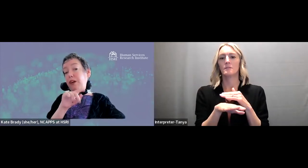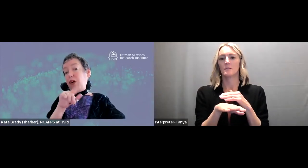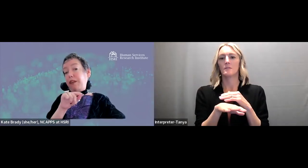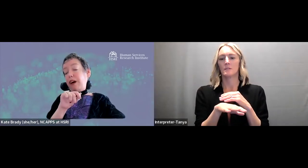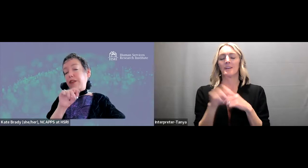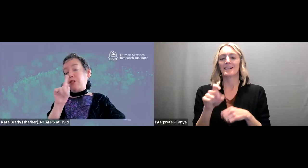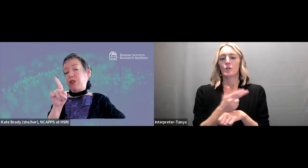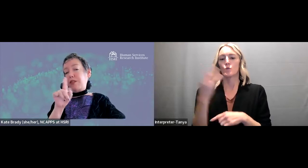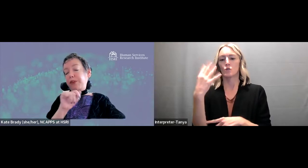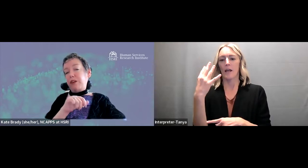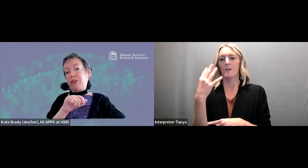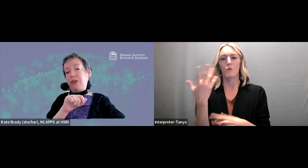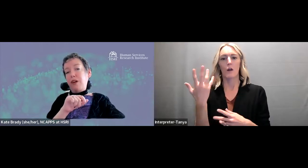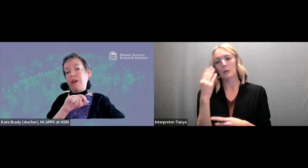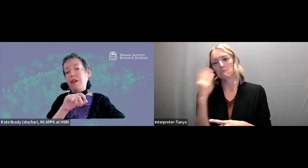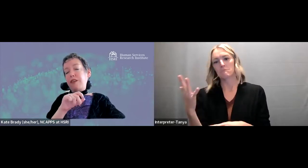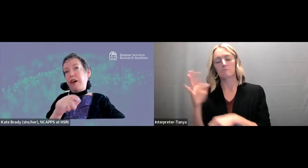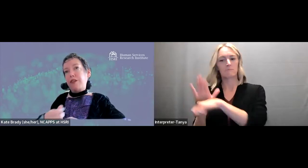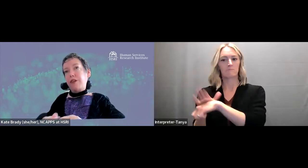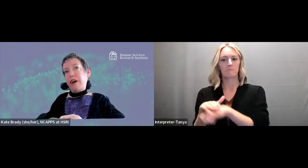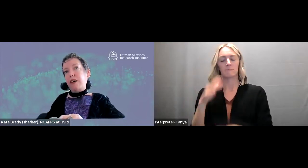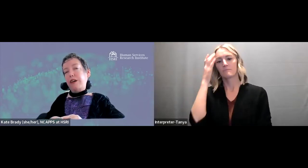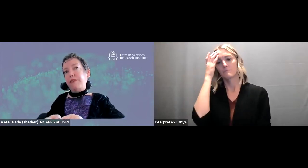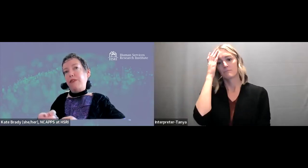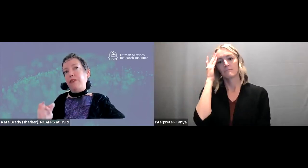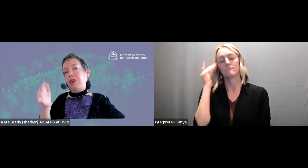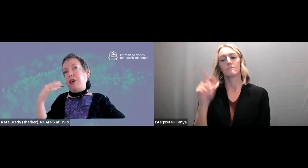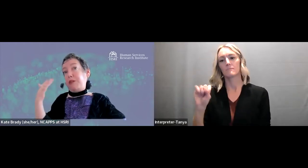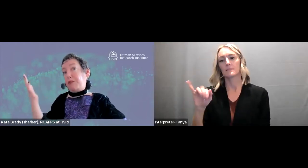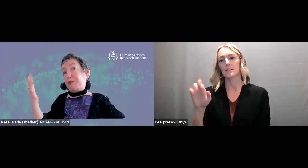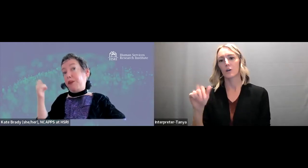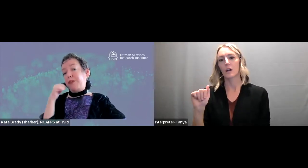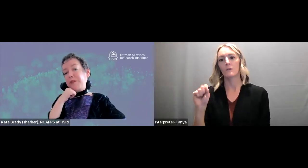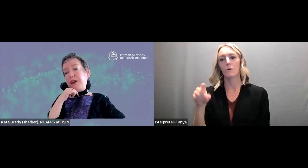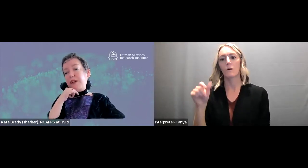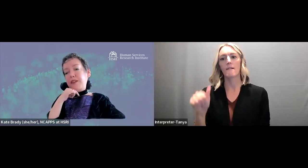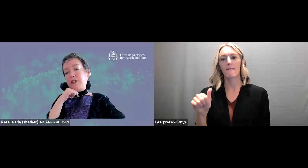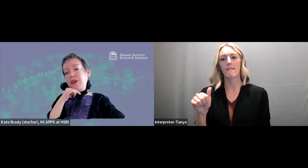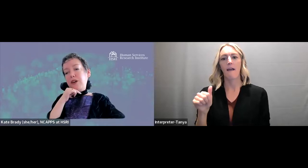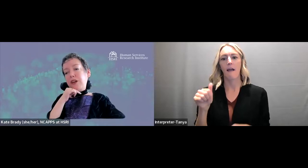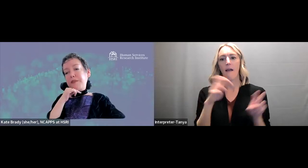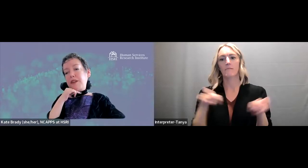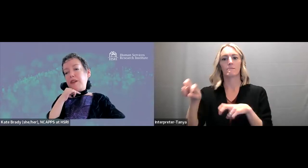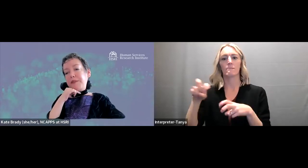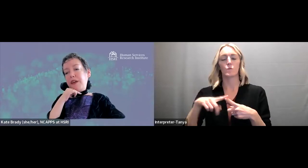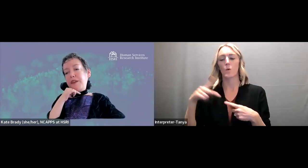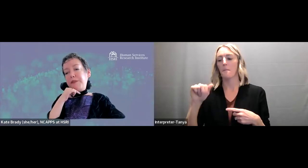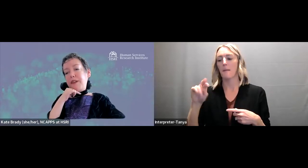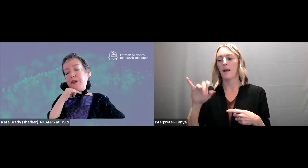online. Just a plug for, Sierra, so that she can promoted to a panelist. Her name is Amanda.